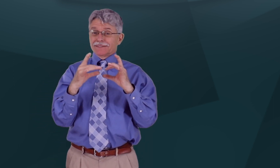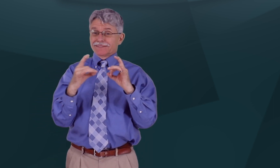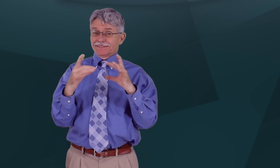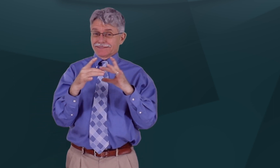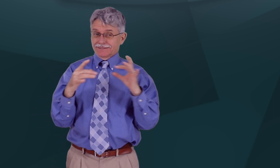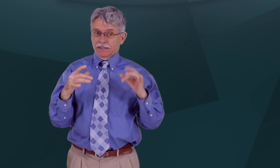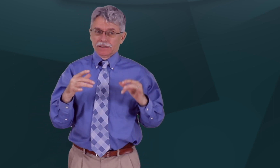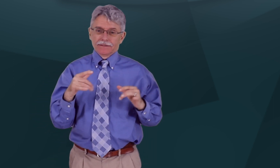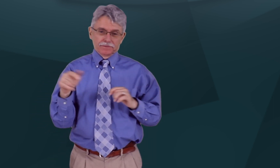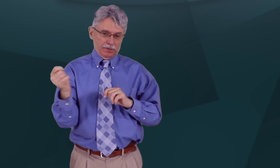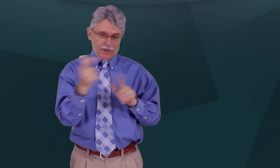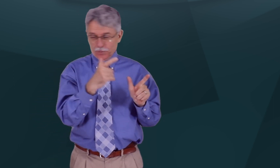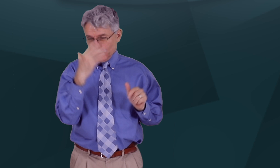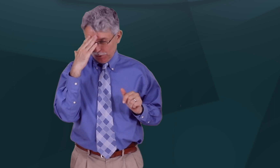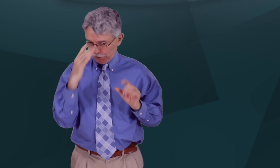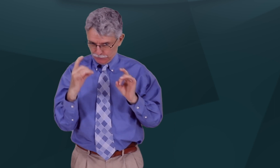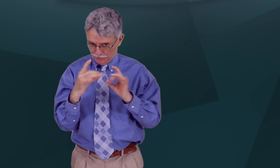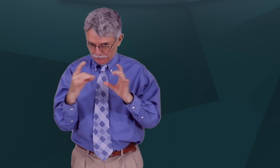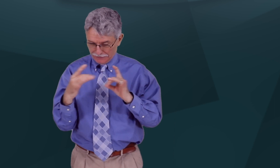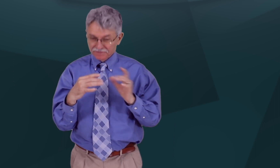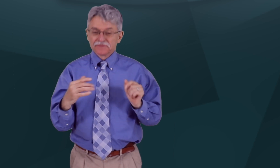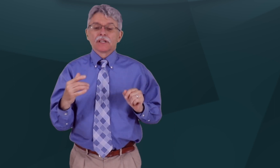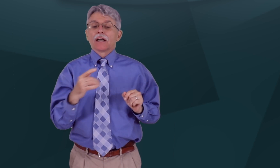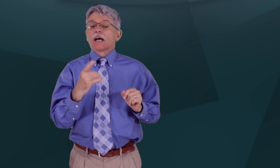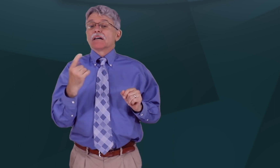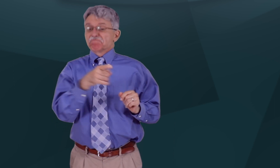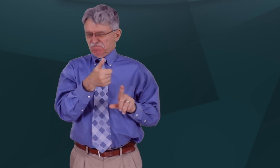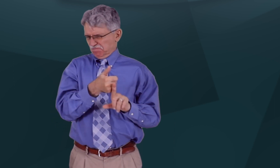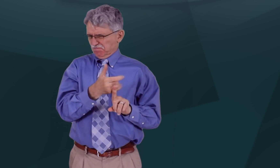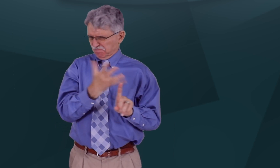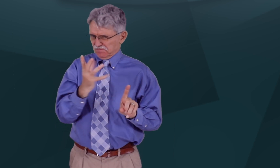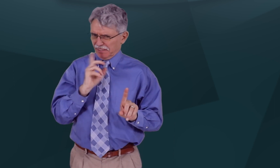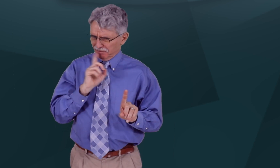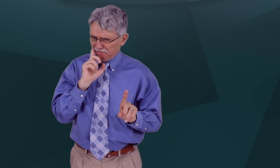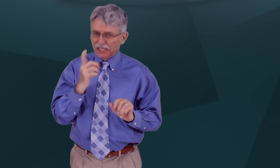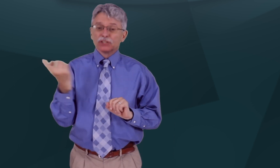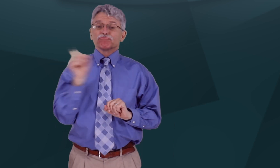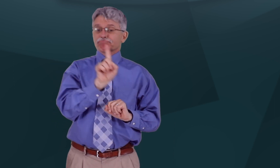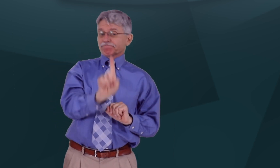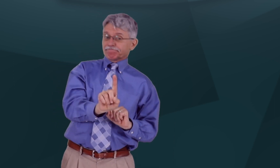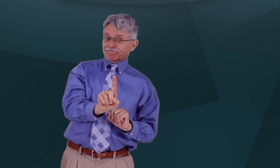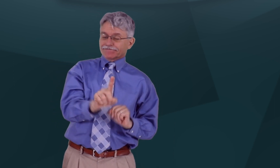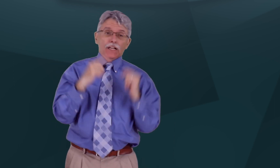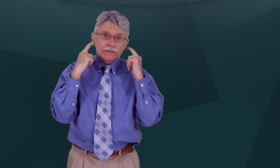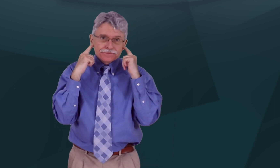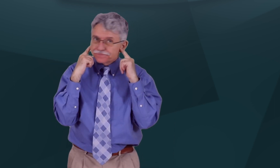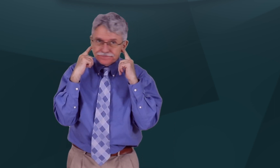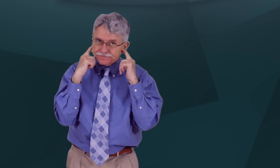We were over at Starbucks and you all know there's a Starbucks everywhere. Of course, she, herself, is deaf.